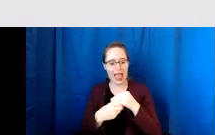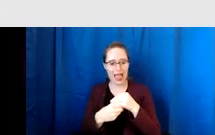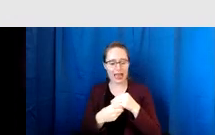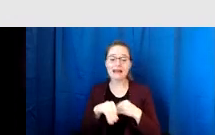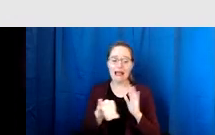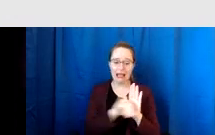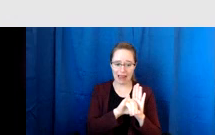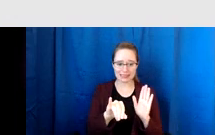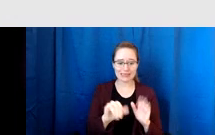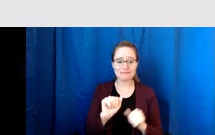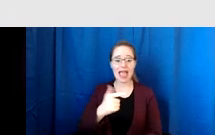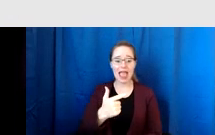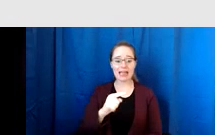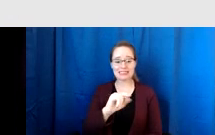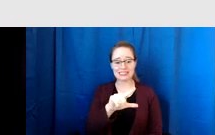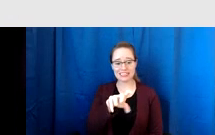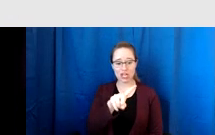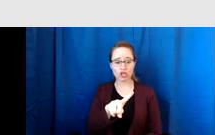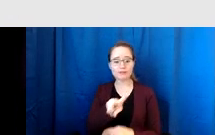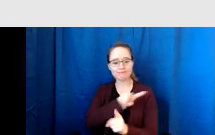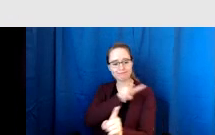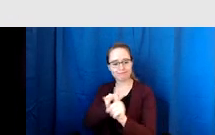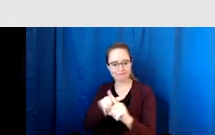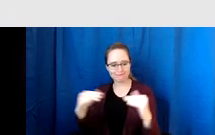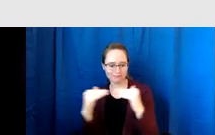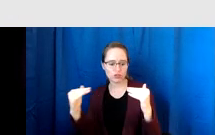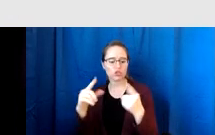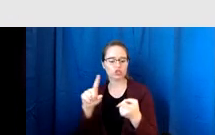to apply to the tilled row heading.